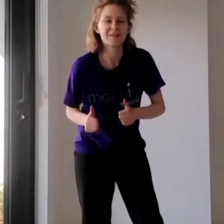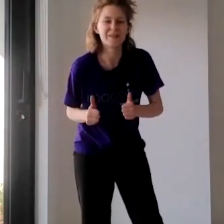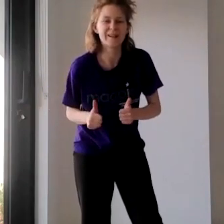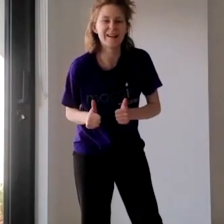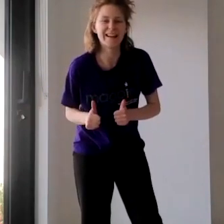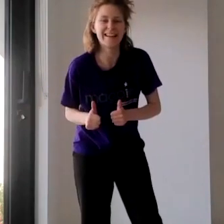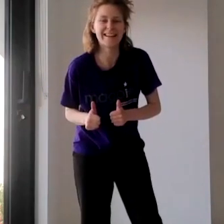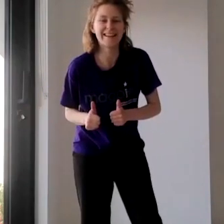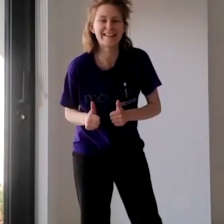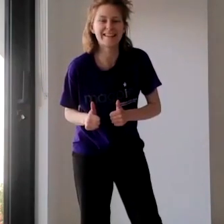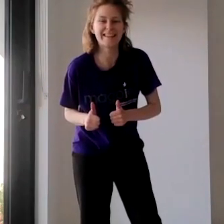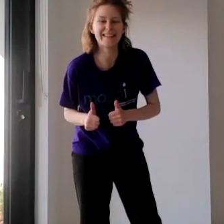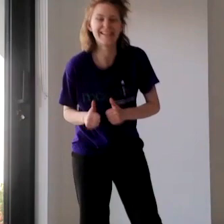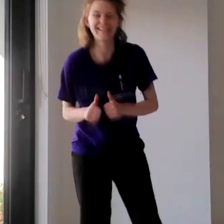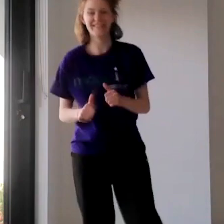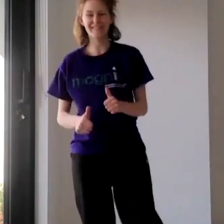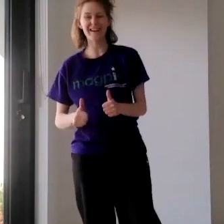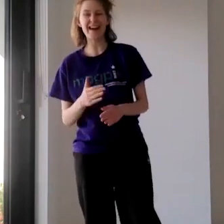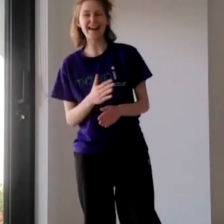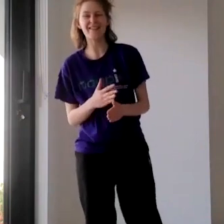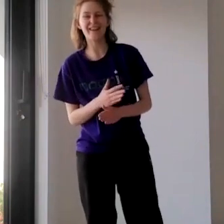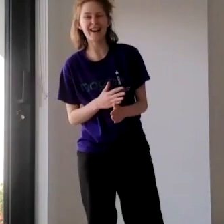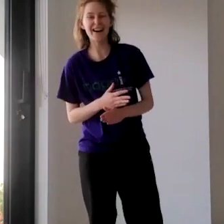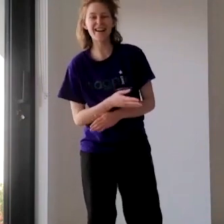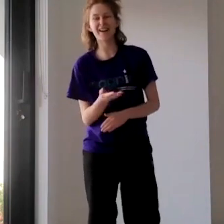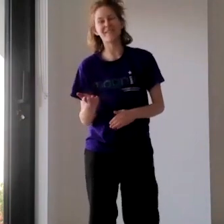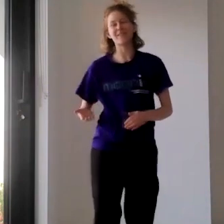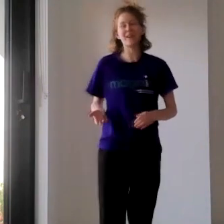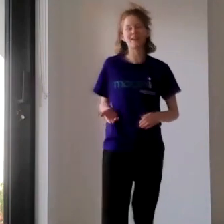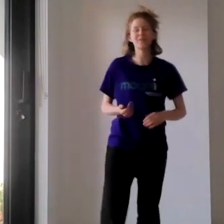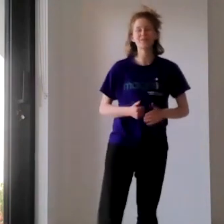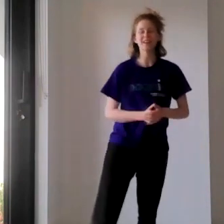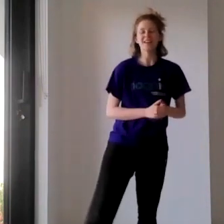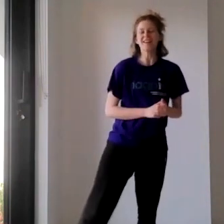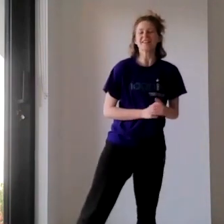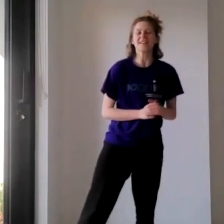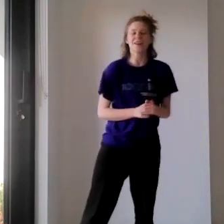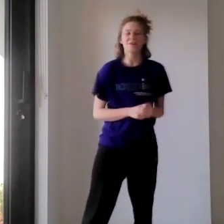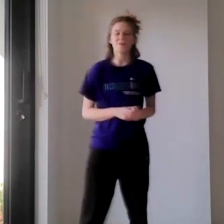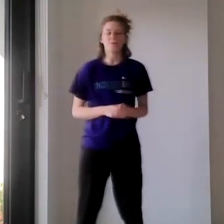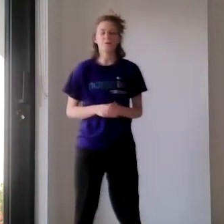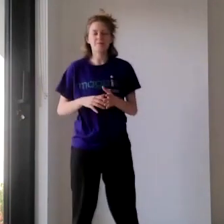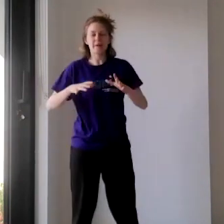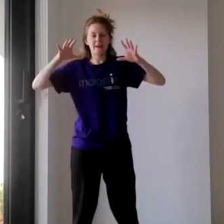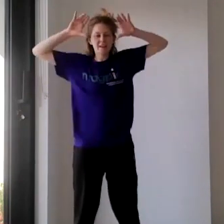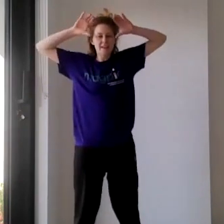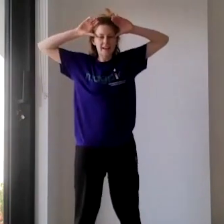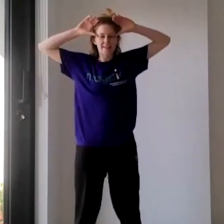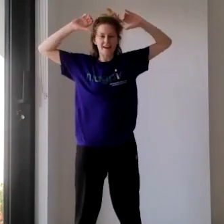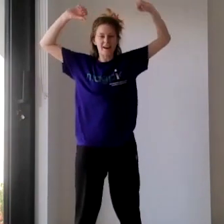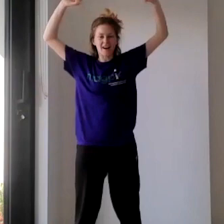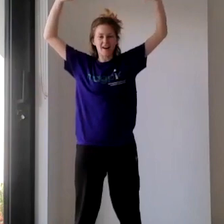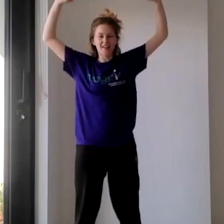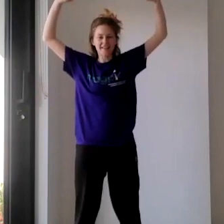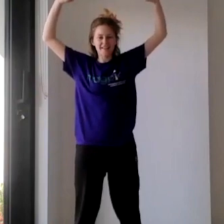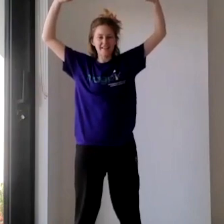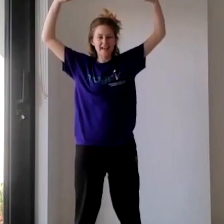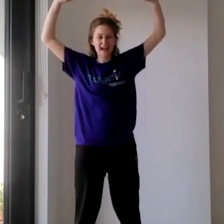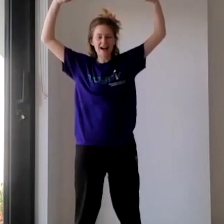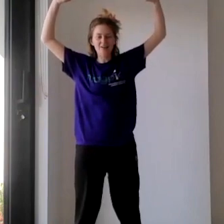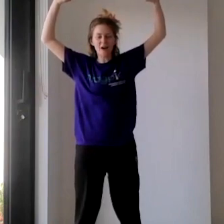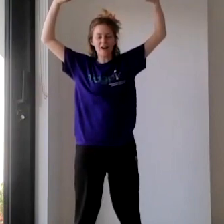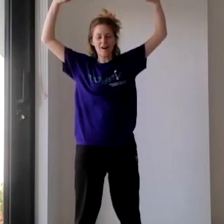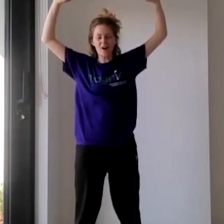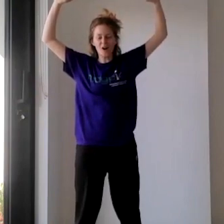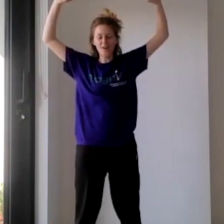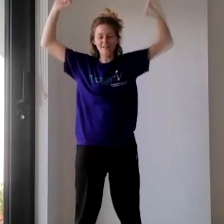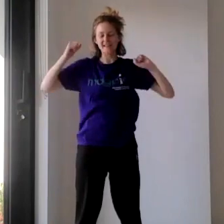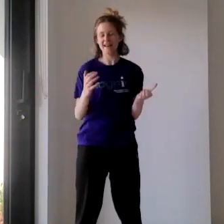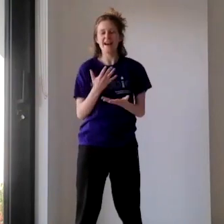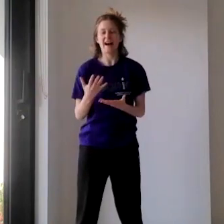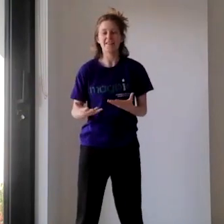brilliant great work everyone so we've been looking at our cow our ox and the